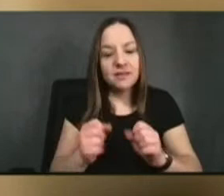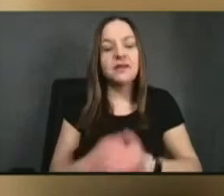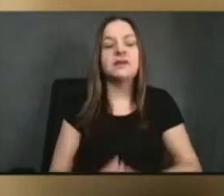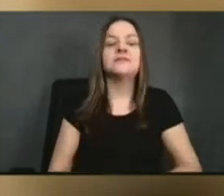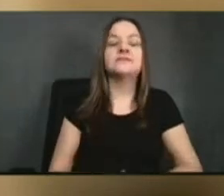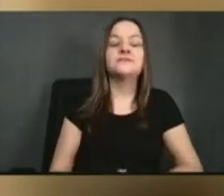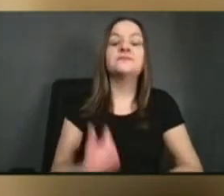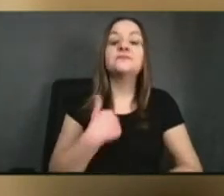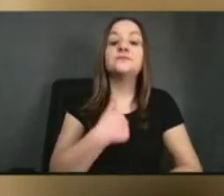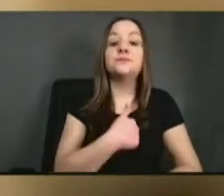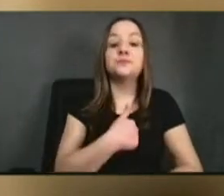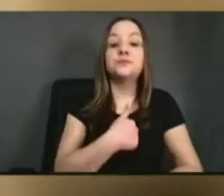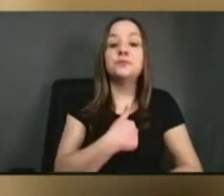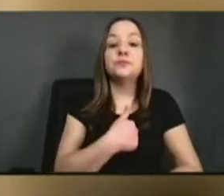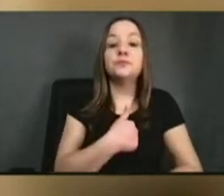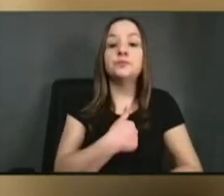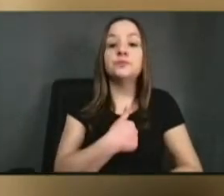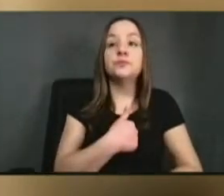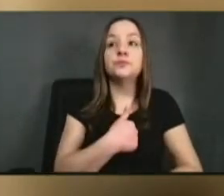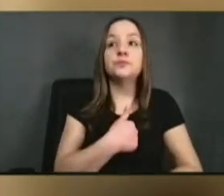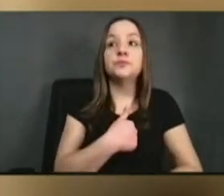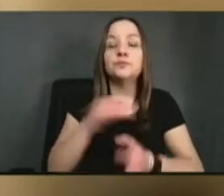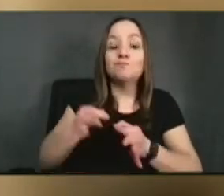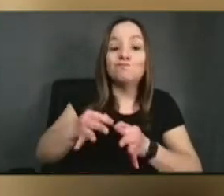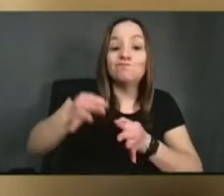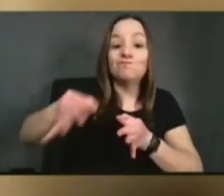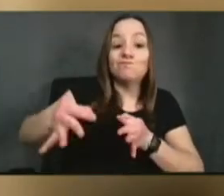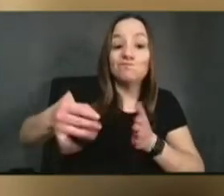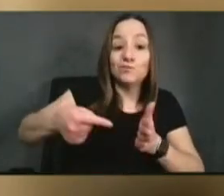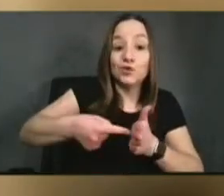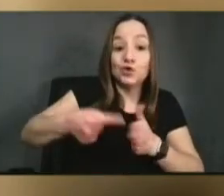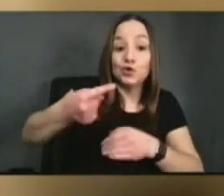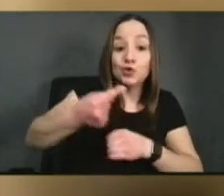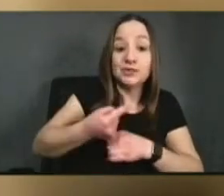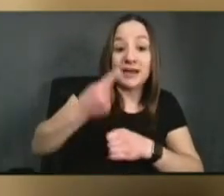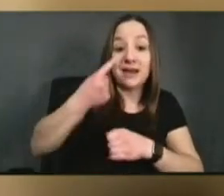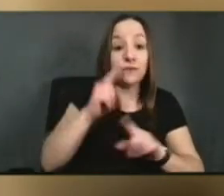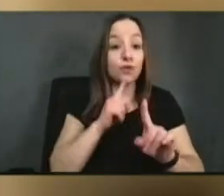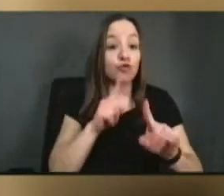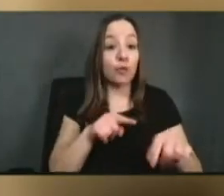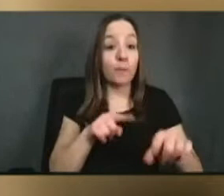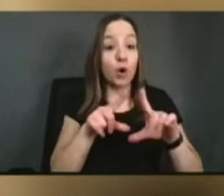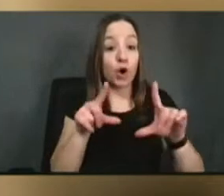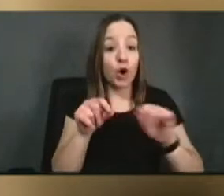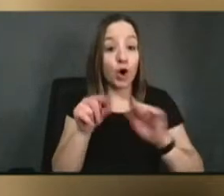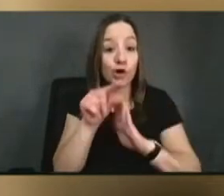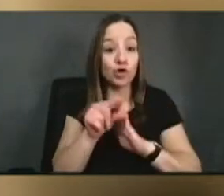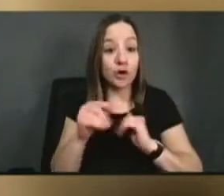have that time and that ability we have even pushed down the due